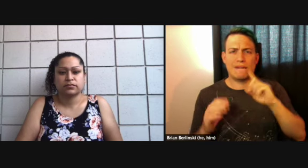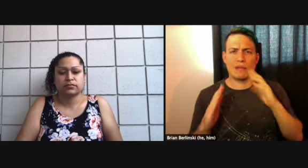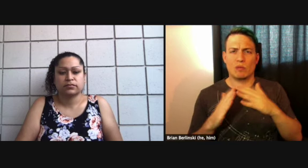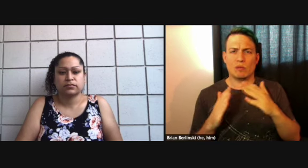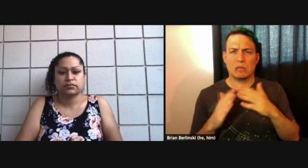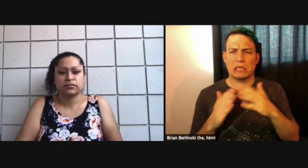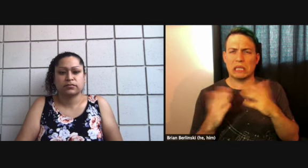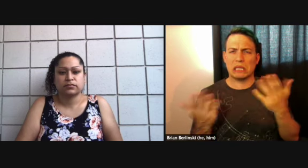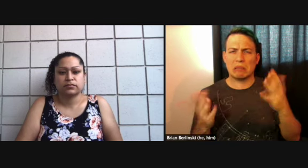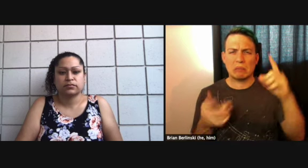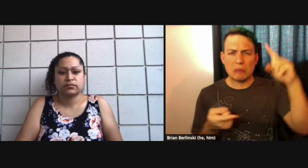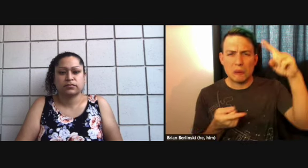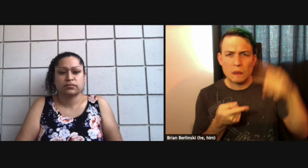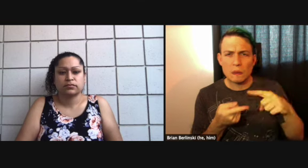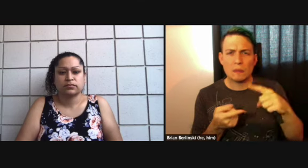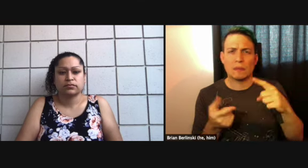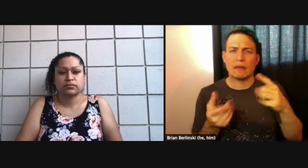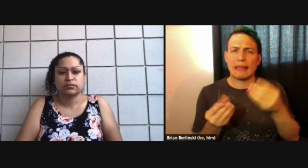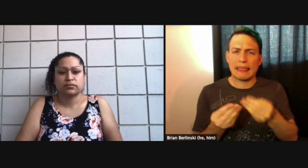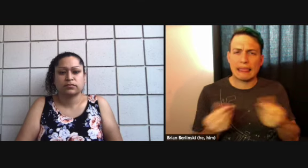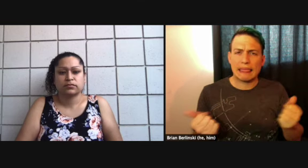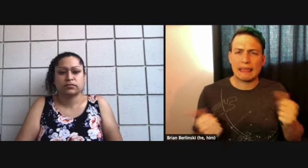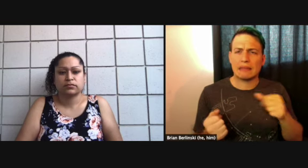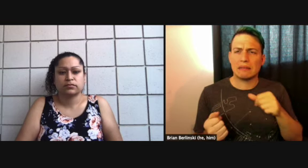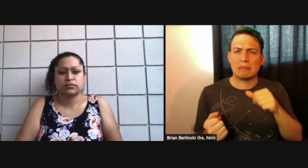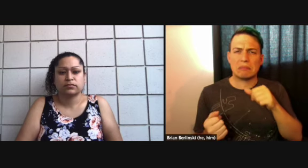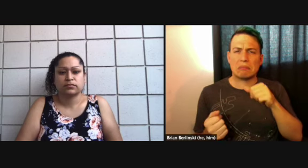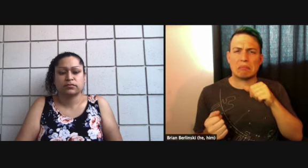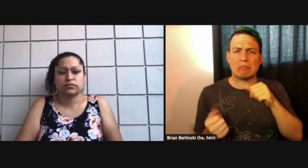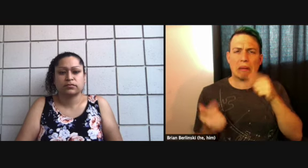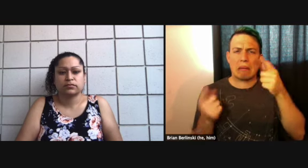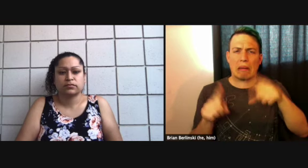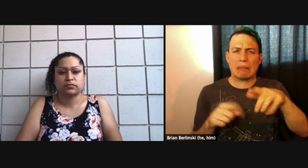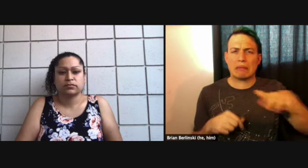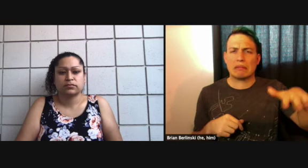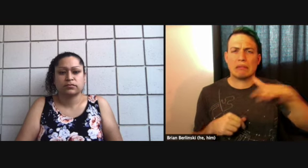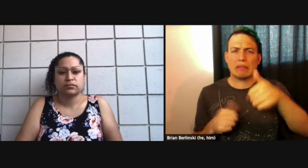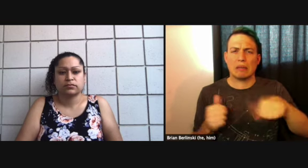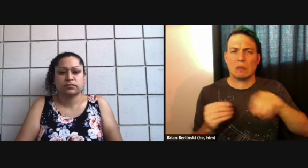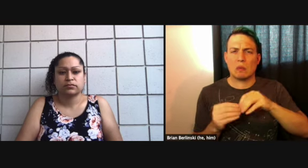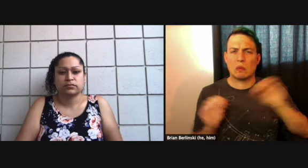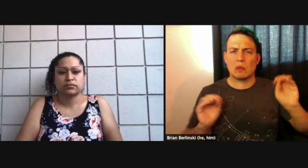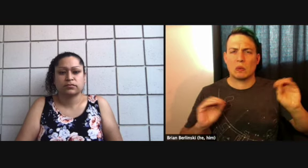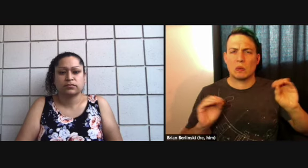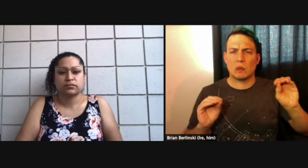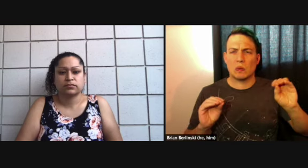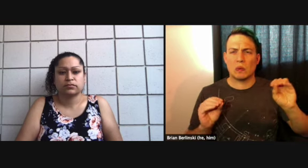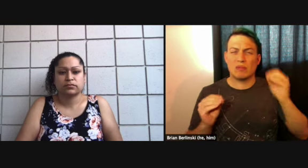still exists in Deaf communities. Maybe you have the impression it doesn't happen anymore.